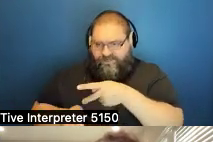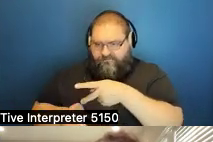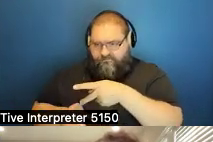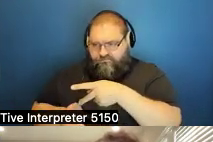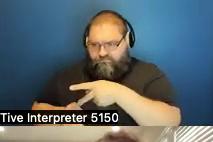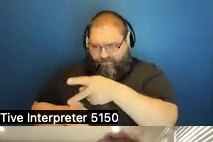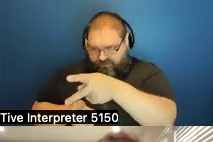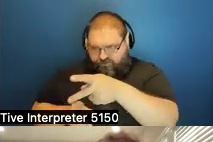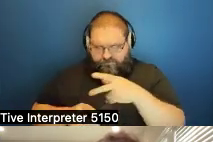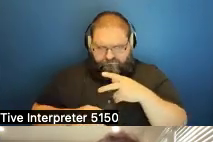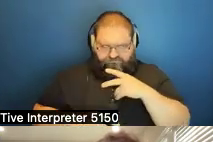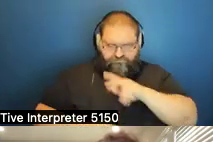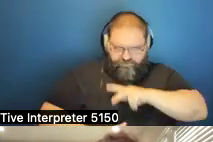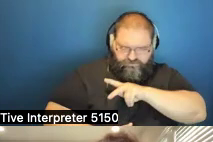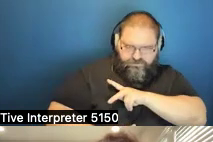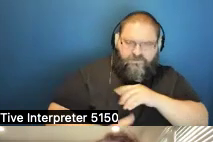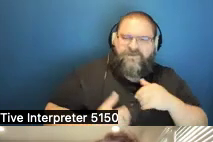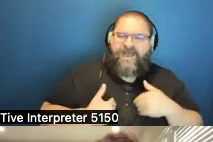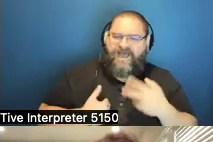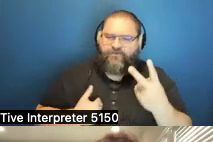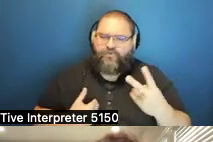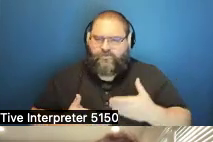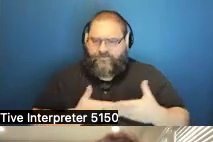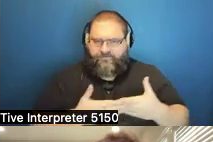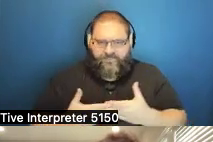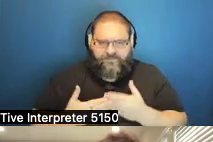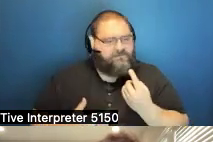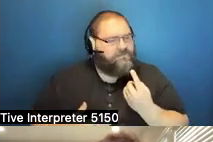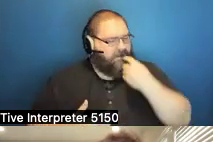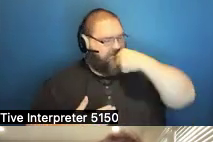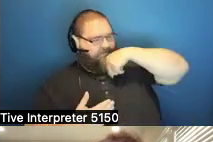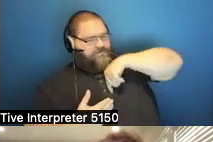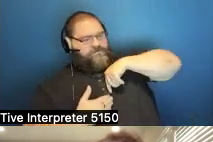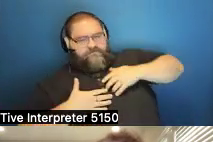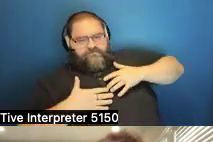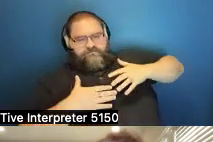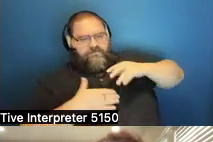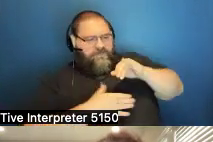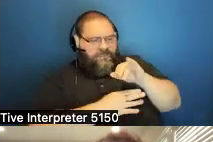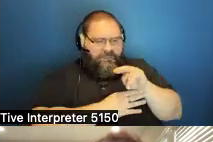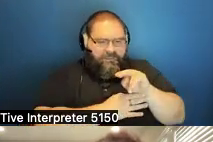I've had two babies who were intubated, 19:35:02 While my second daughter…